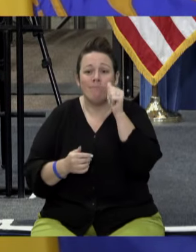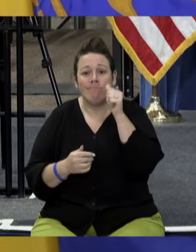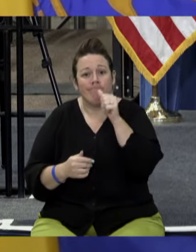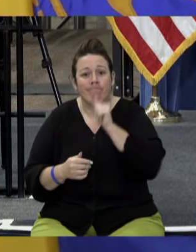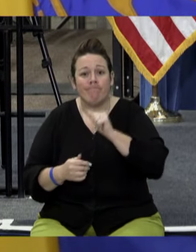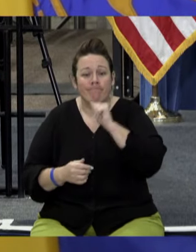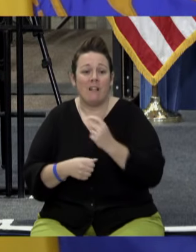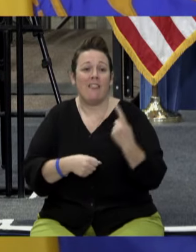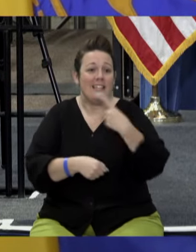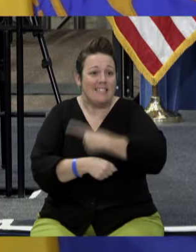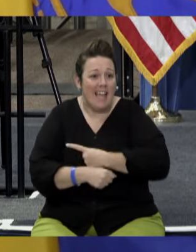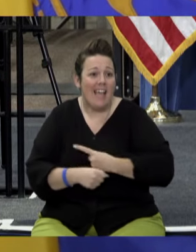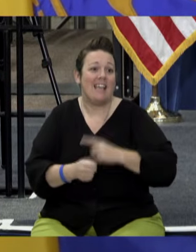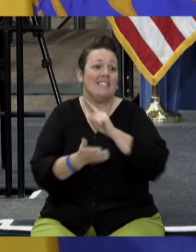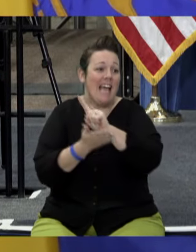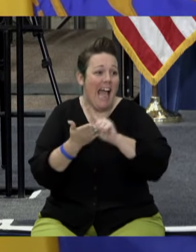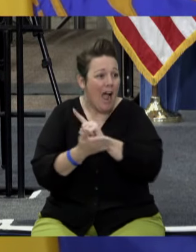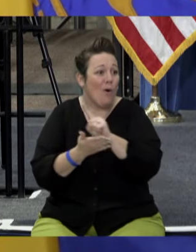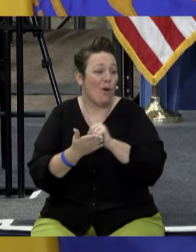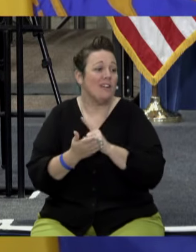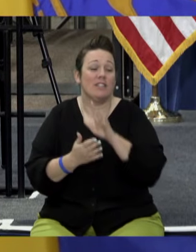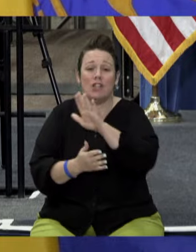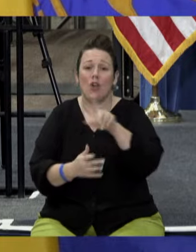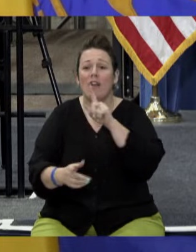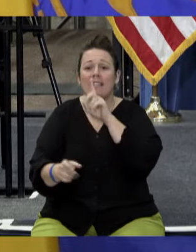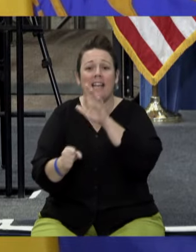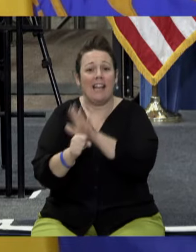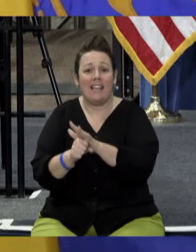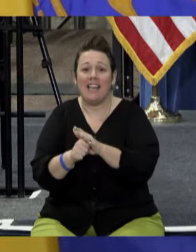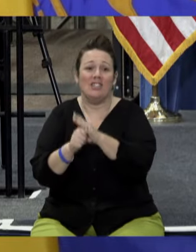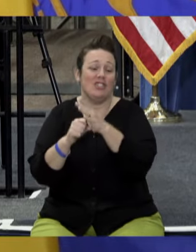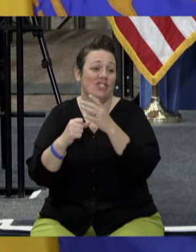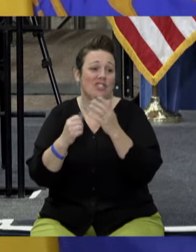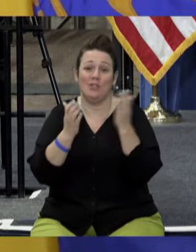challenges of caregiving. Your dedication and commitment to serving people, whether you're a